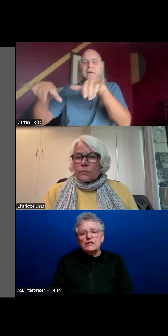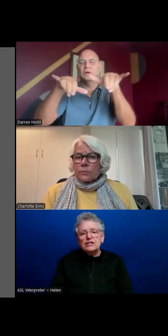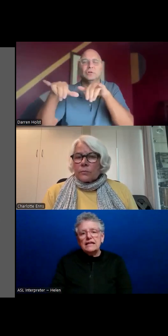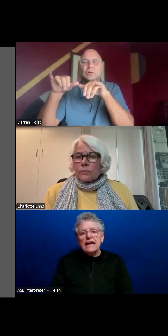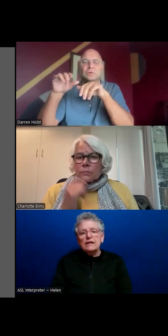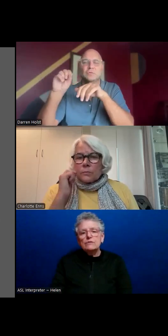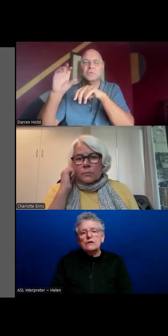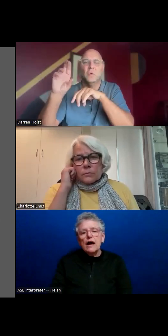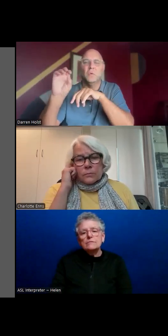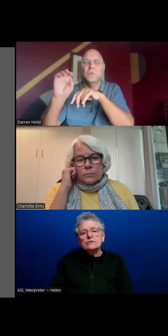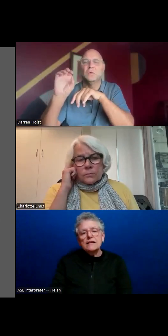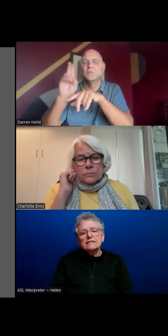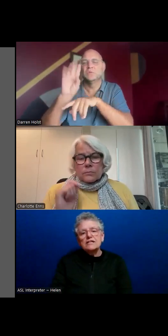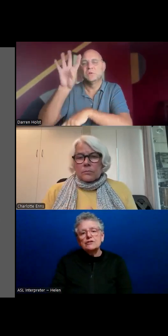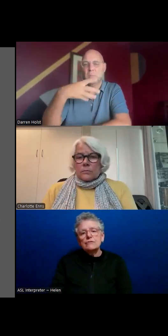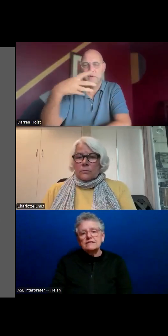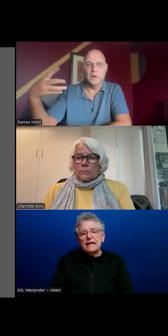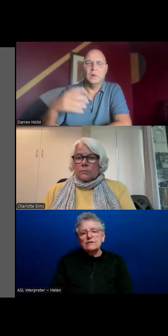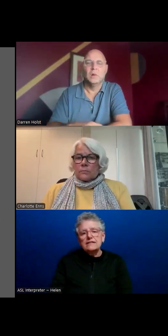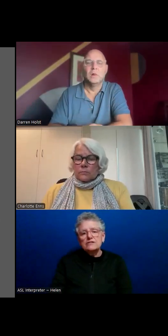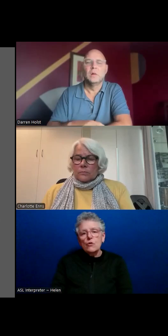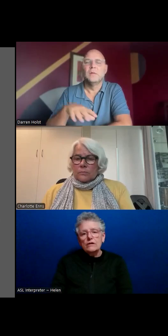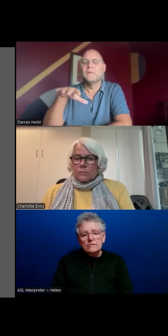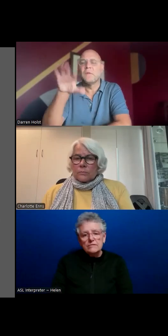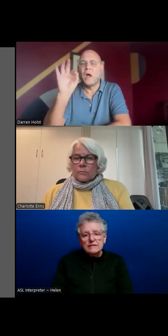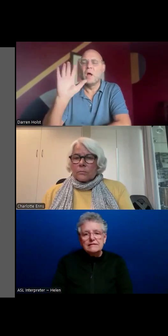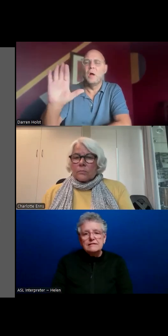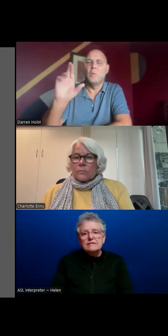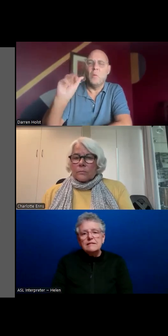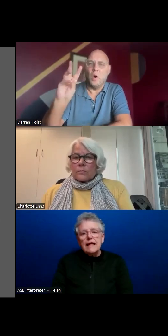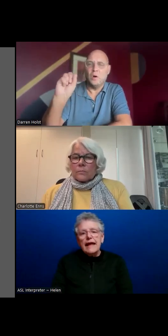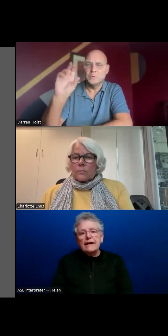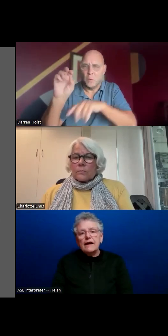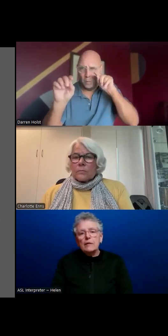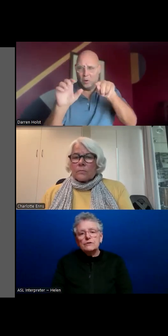and you'll see the spreadsheet, and it will translate to a standardized score,